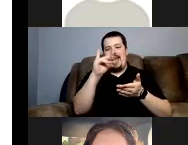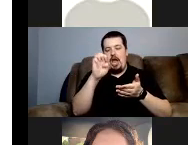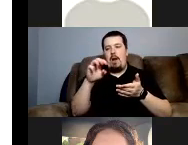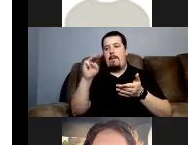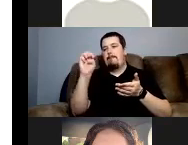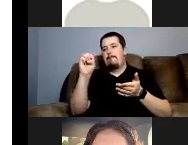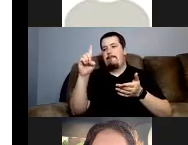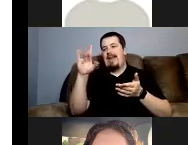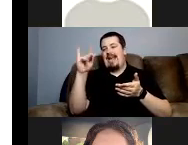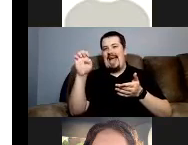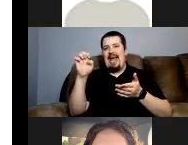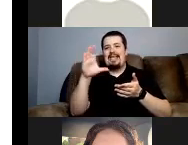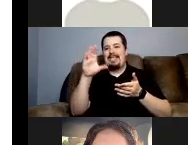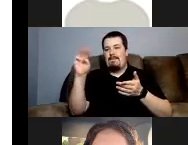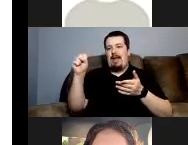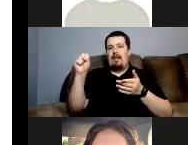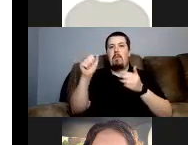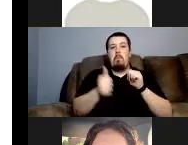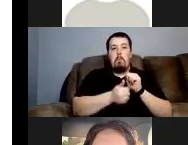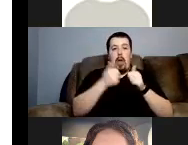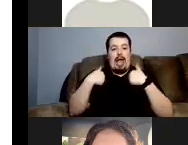they would like those because they're mostly health care organizations